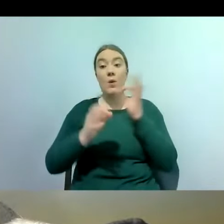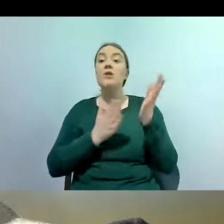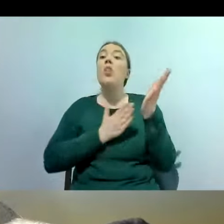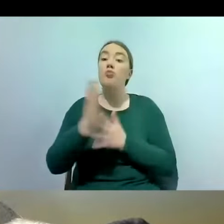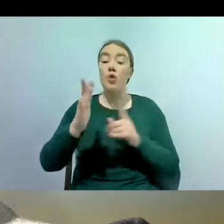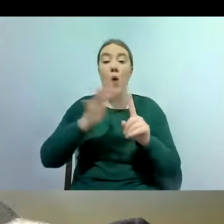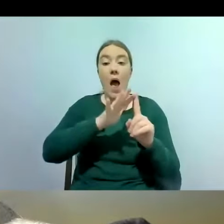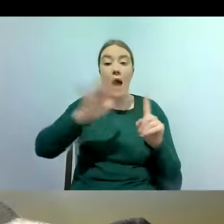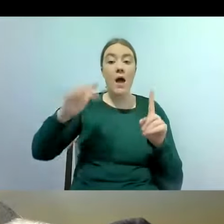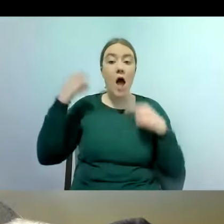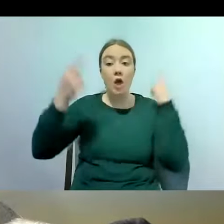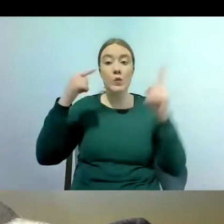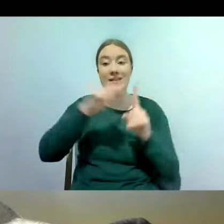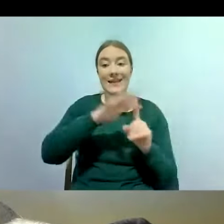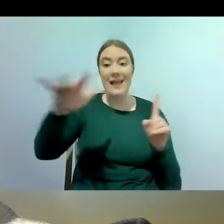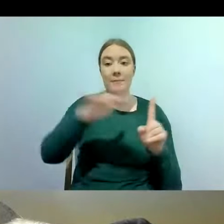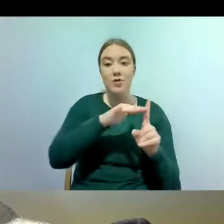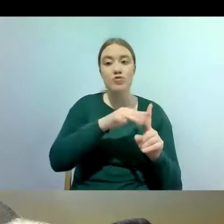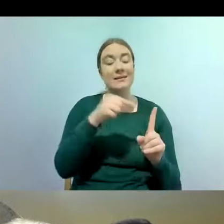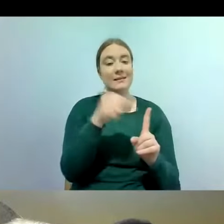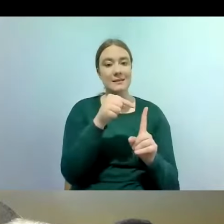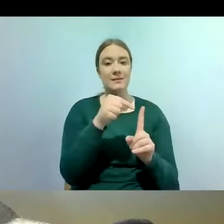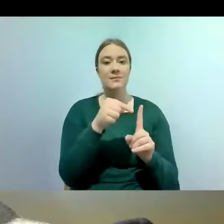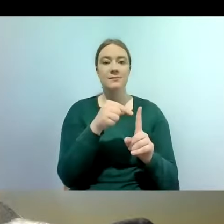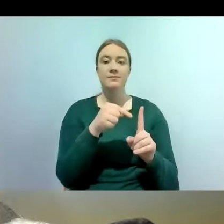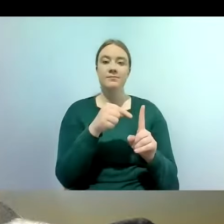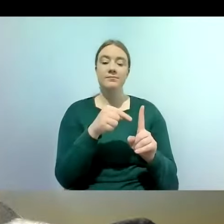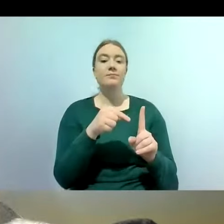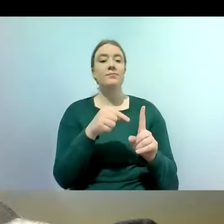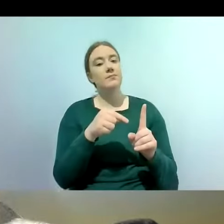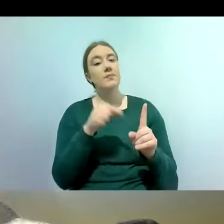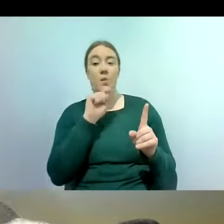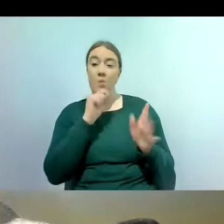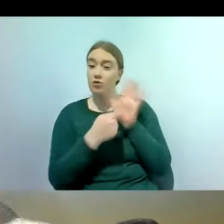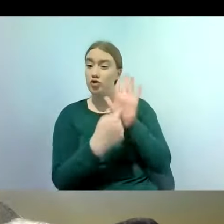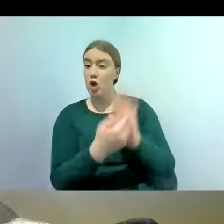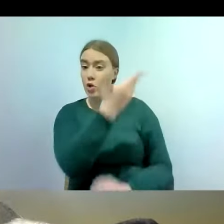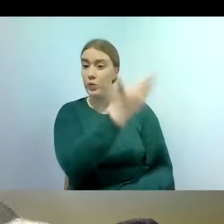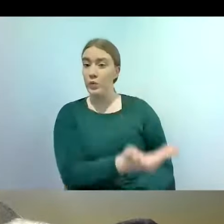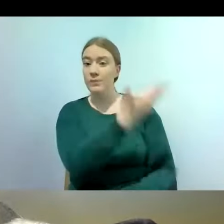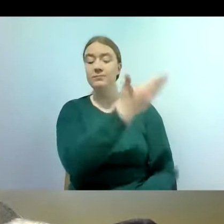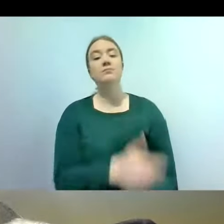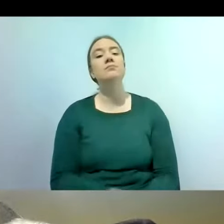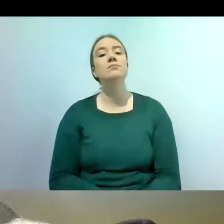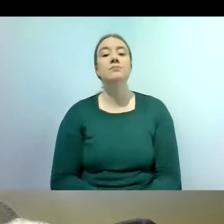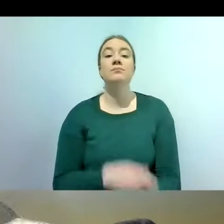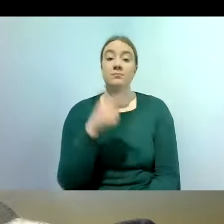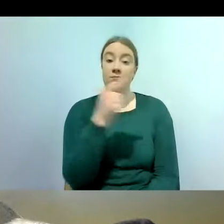uh um are about to be displayed so we start here with a fish tagged with a transmitter